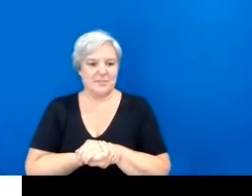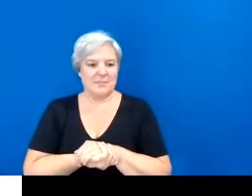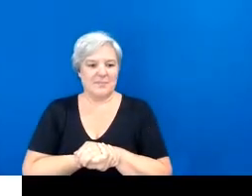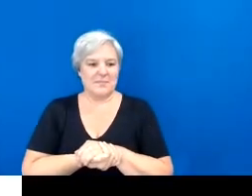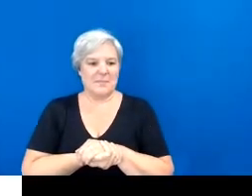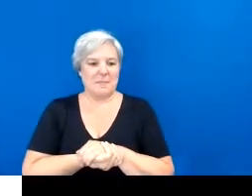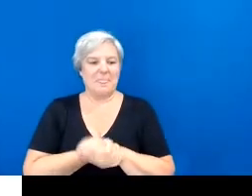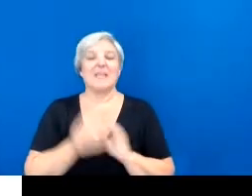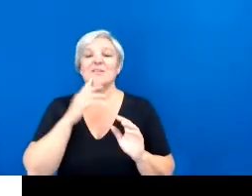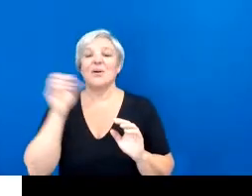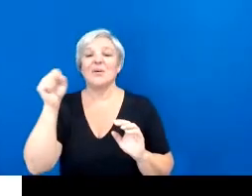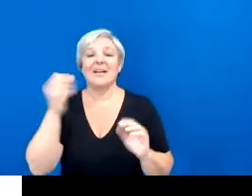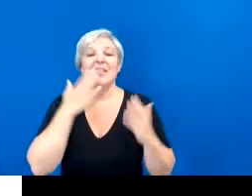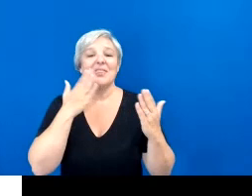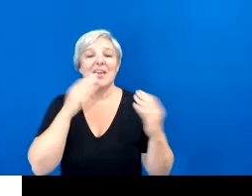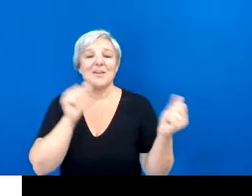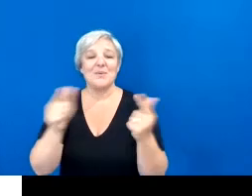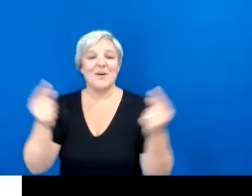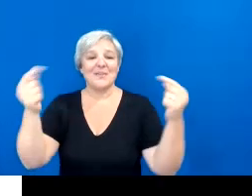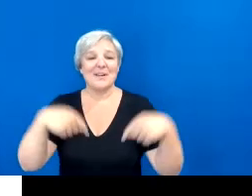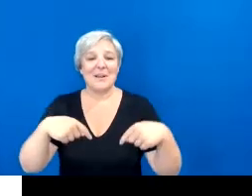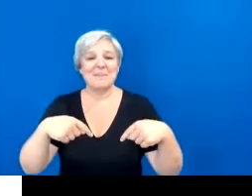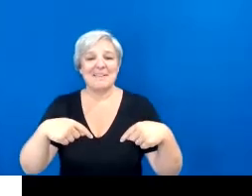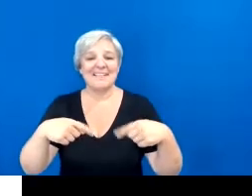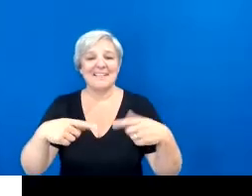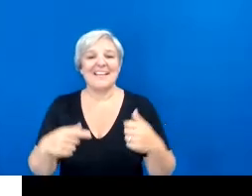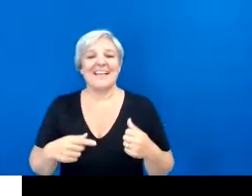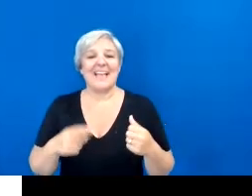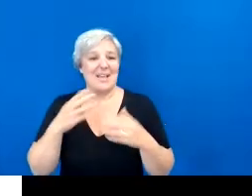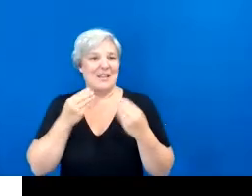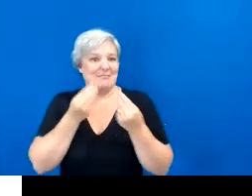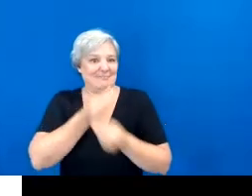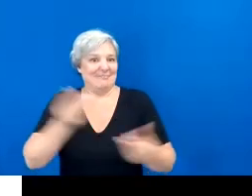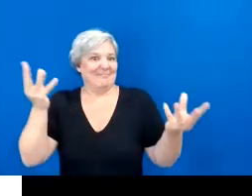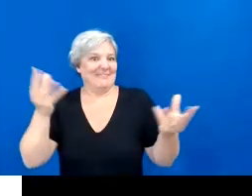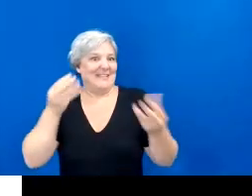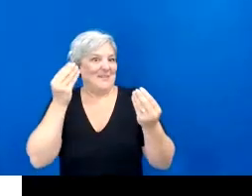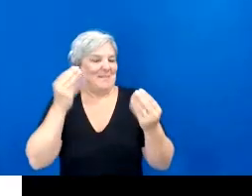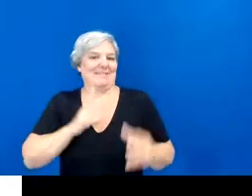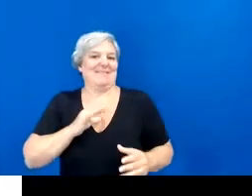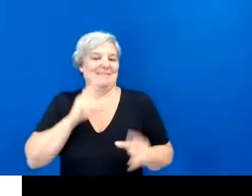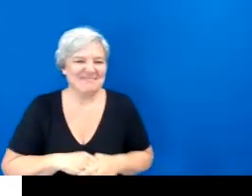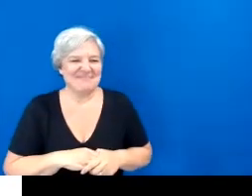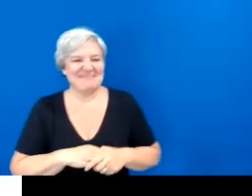So thanks everyone for being here and we're looking forward to sharing all of this information with you.